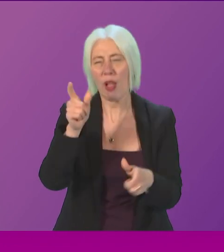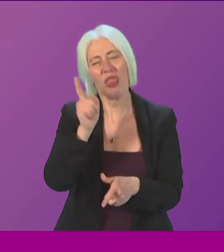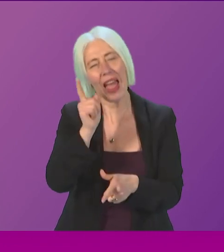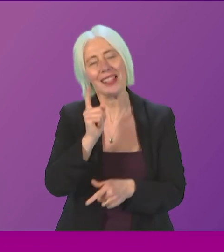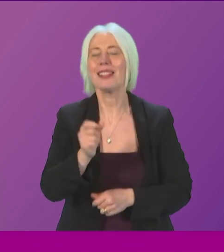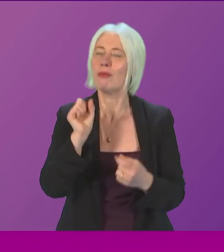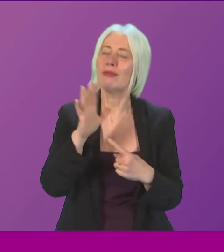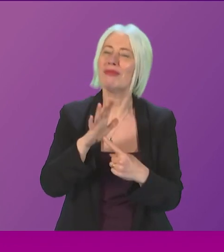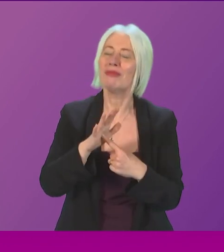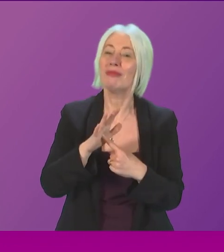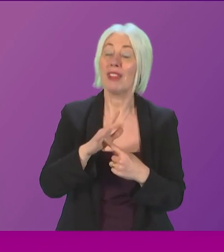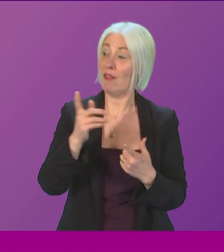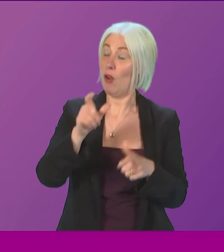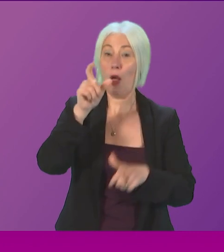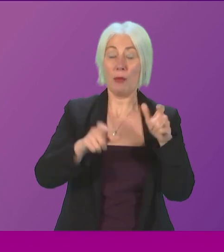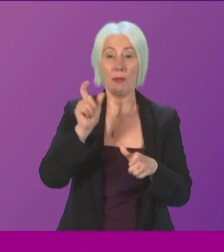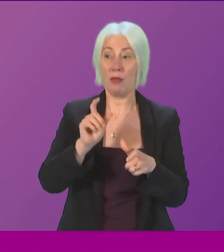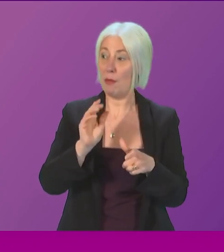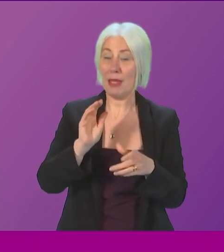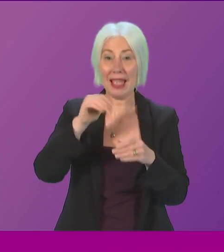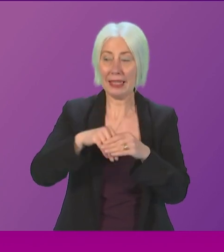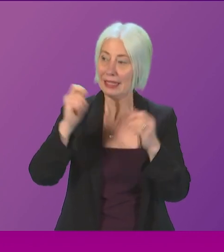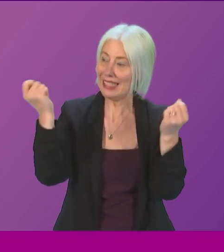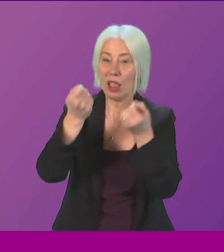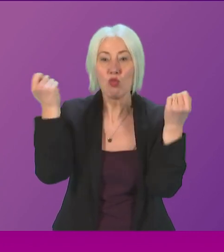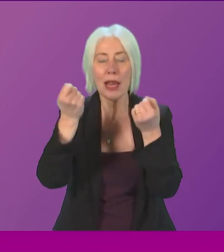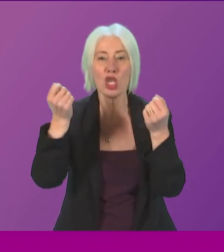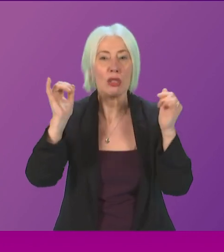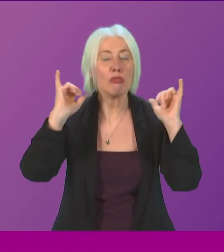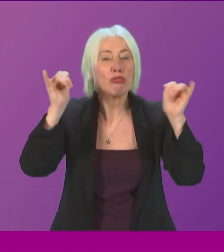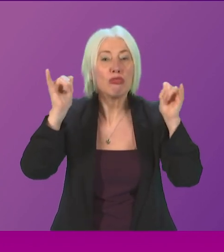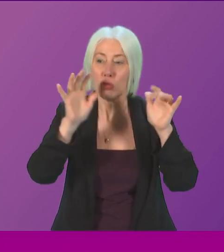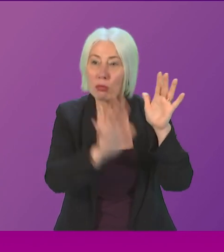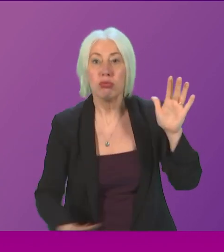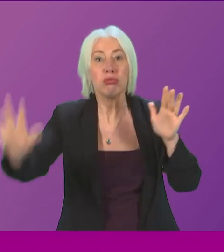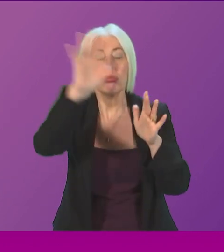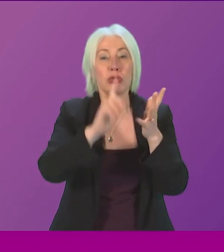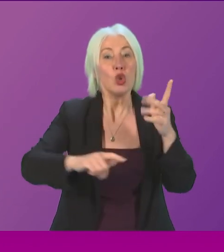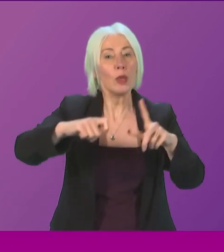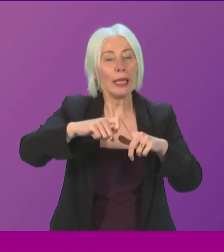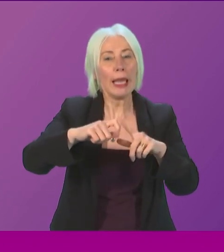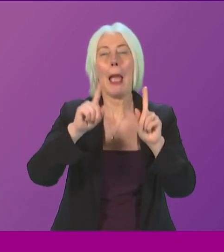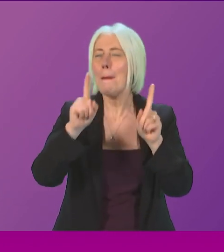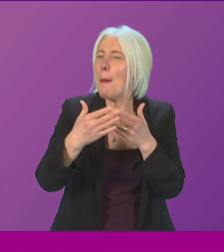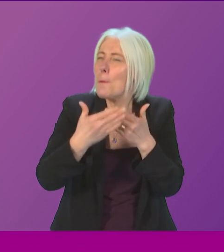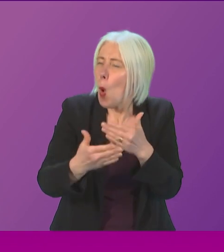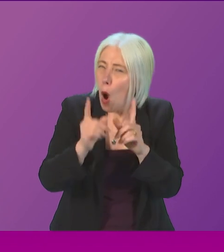Of course I mean those who were part of celebrations that took place across the country, but I mean more than that.